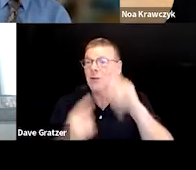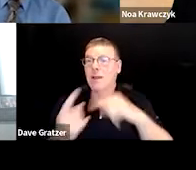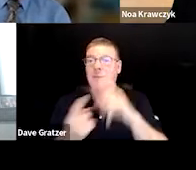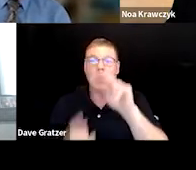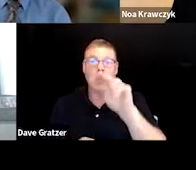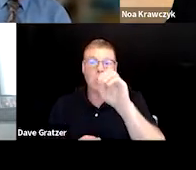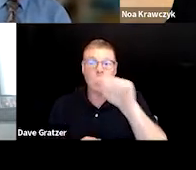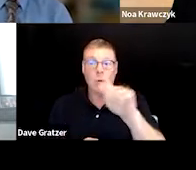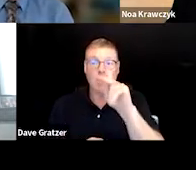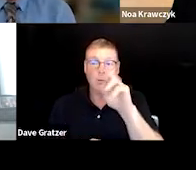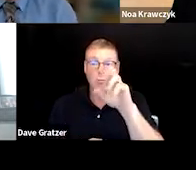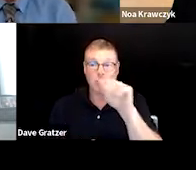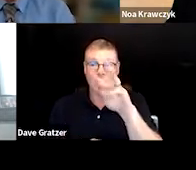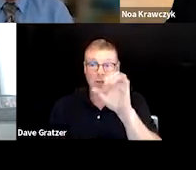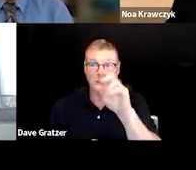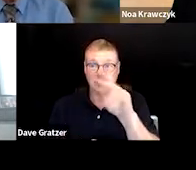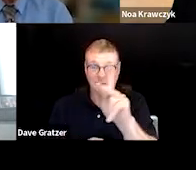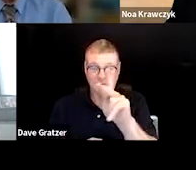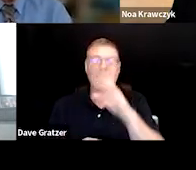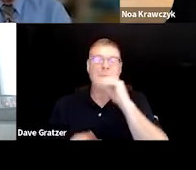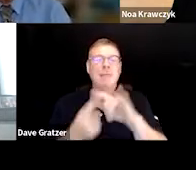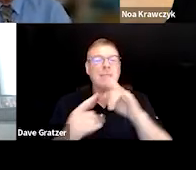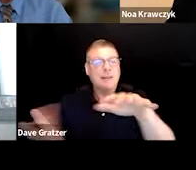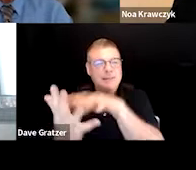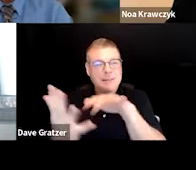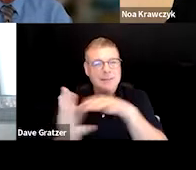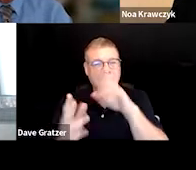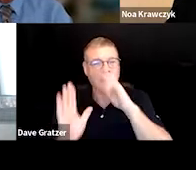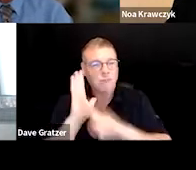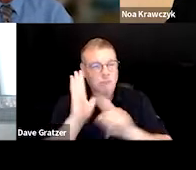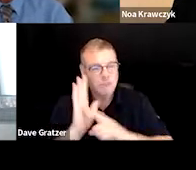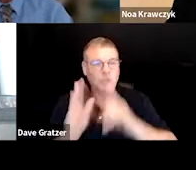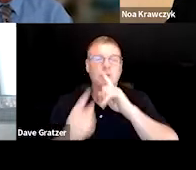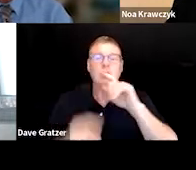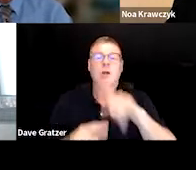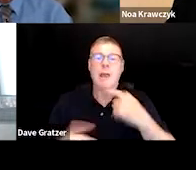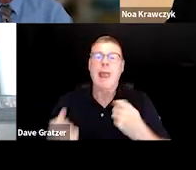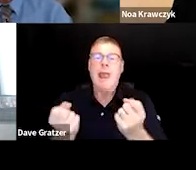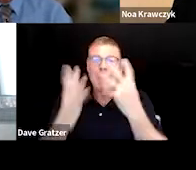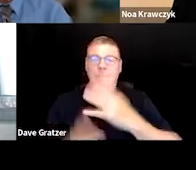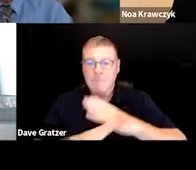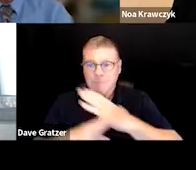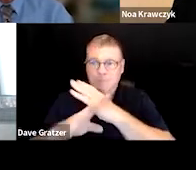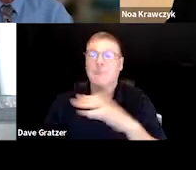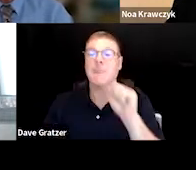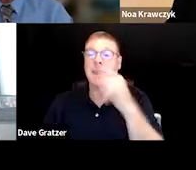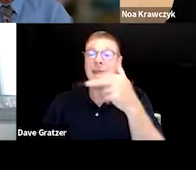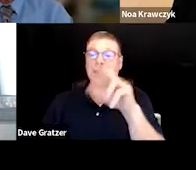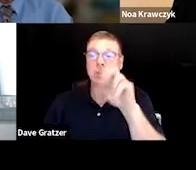and her team, which studied the barriers and facilitators of the initiative. And Sharon Bean from Camden County Jail,